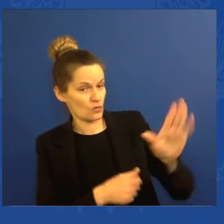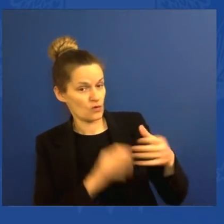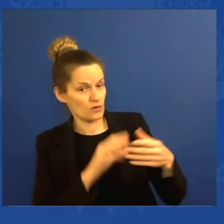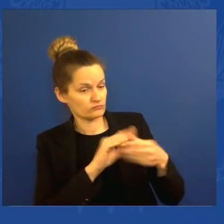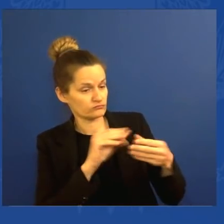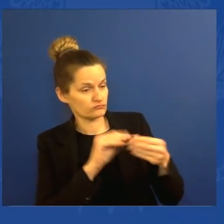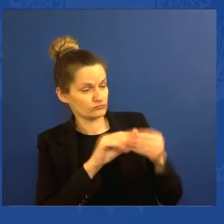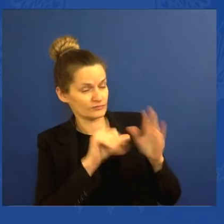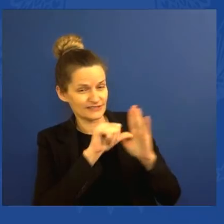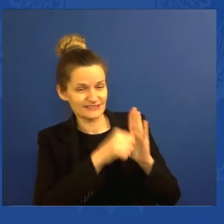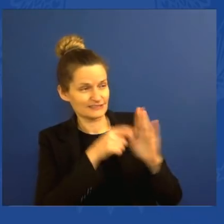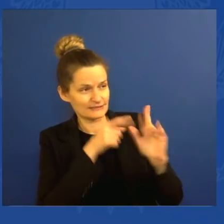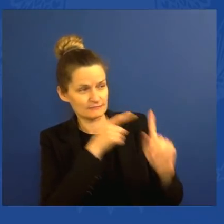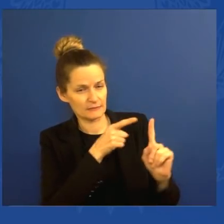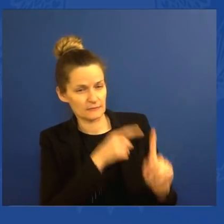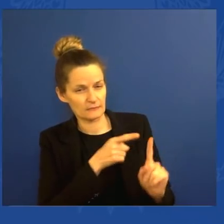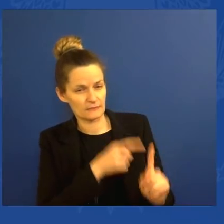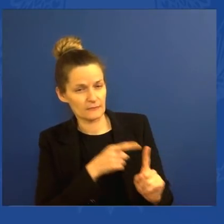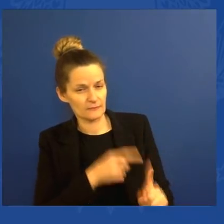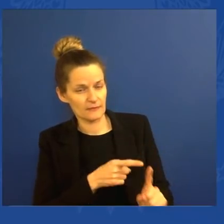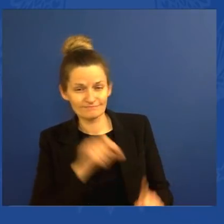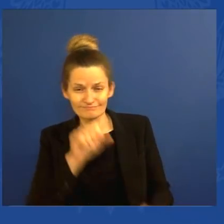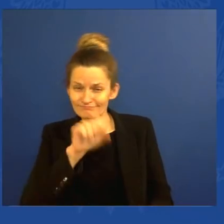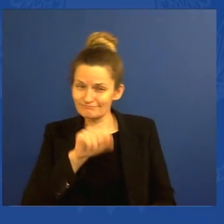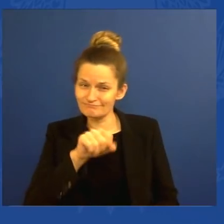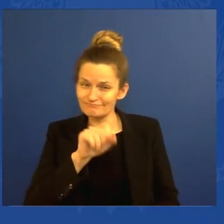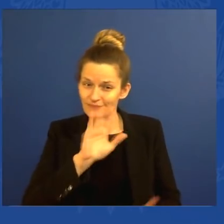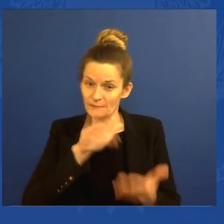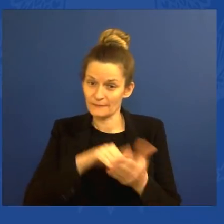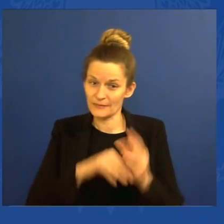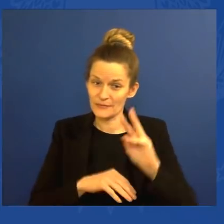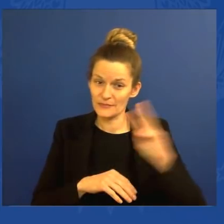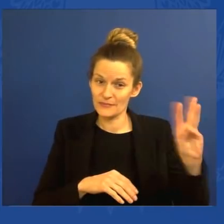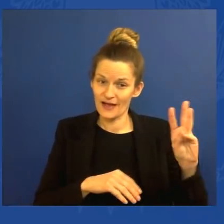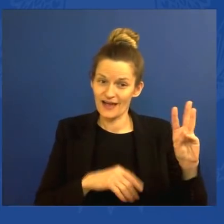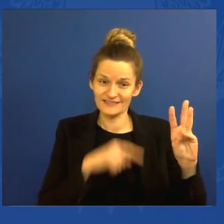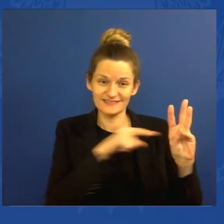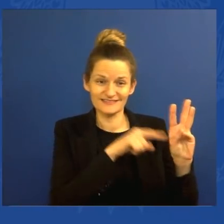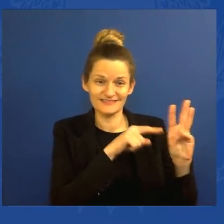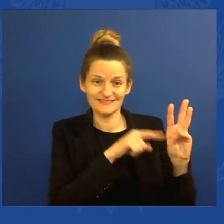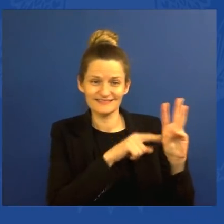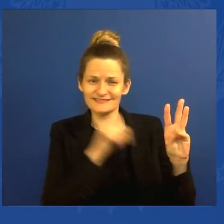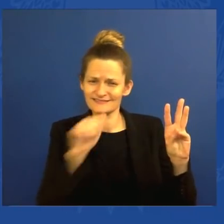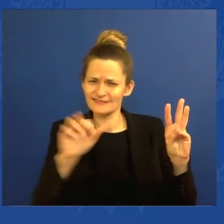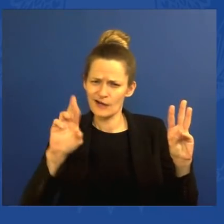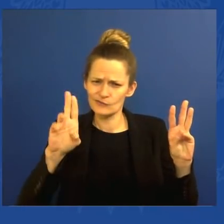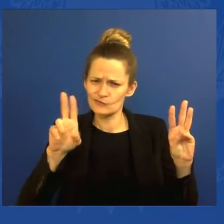it is a shining buckle on that belt. And we are just open for business but able to do more.